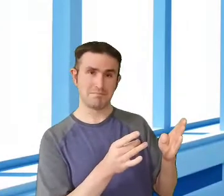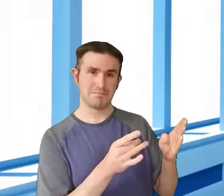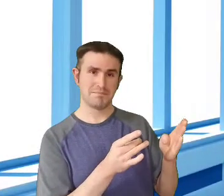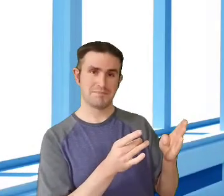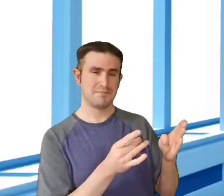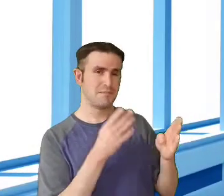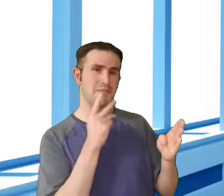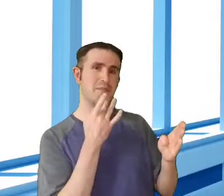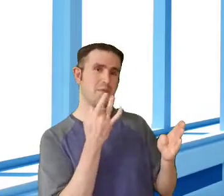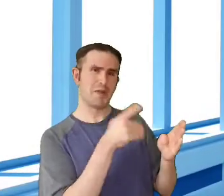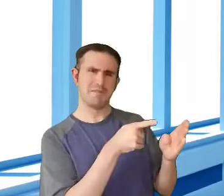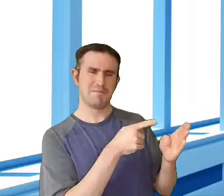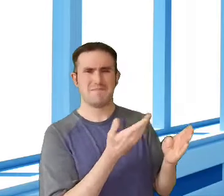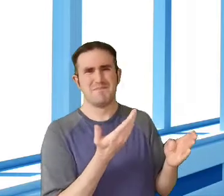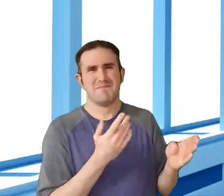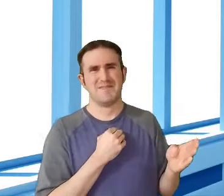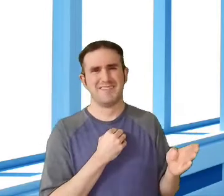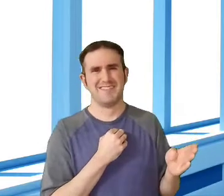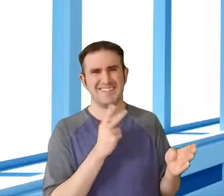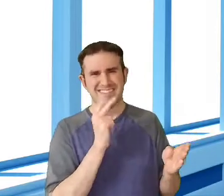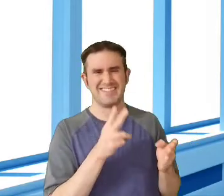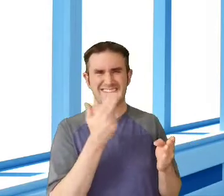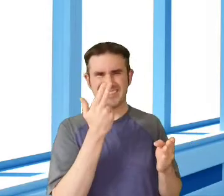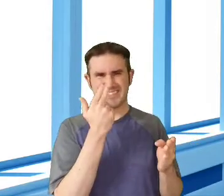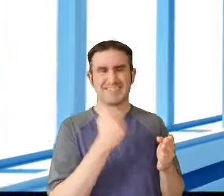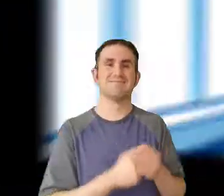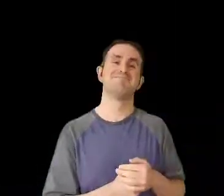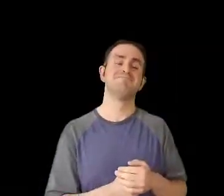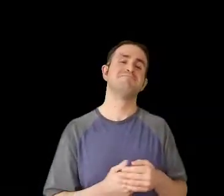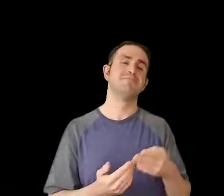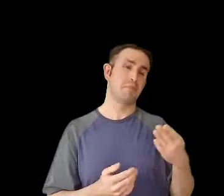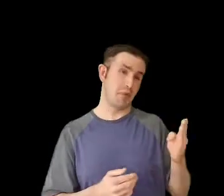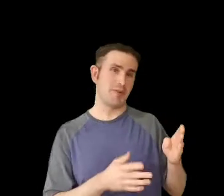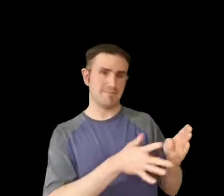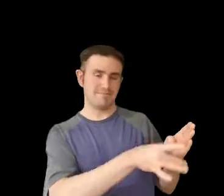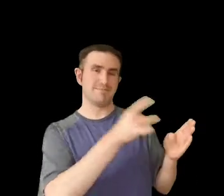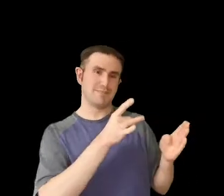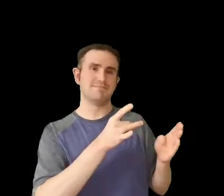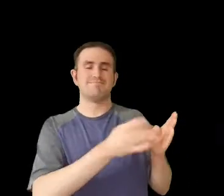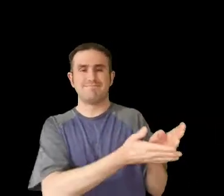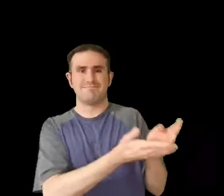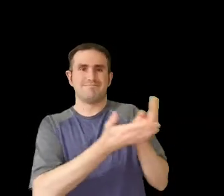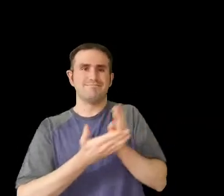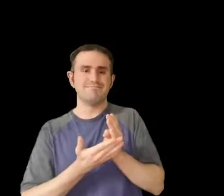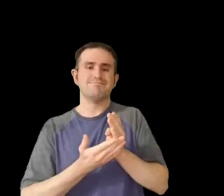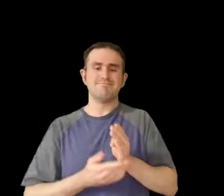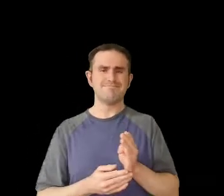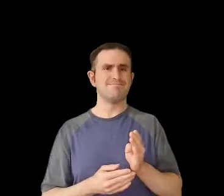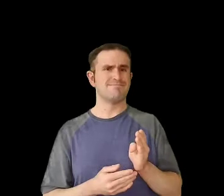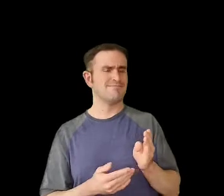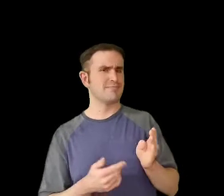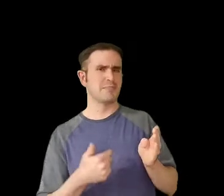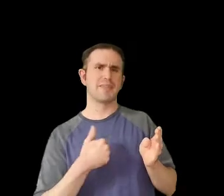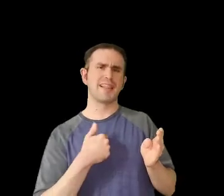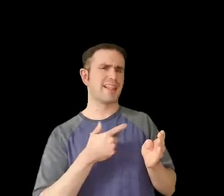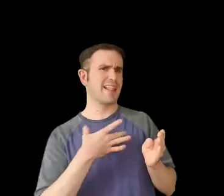No, no bias at all! ^w^ But, let's just say that you pick with blue. So then, I like uh...